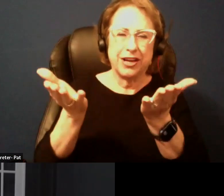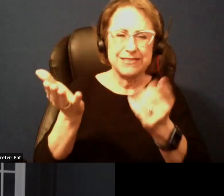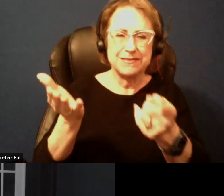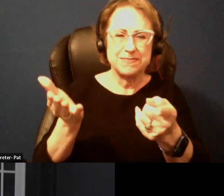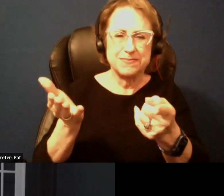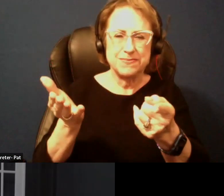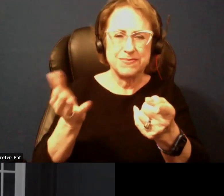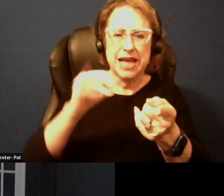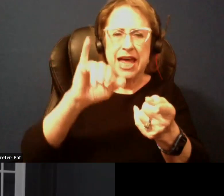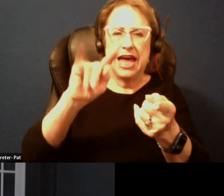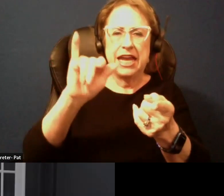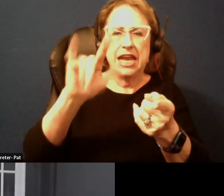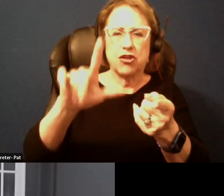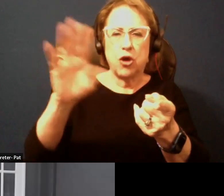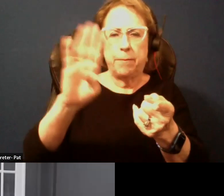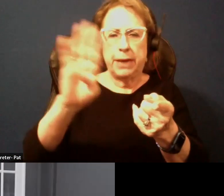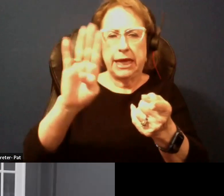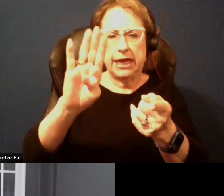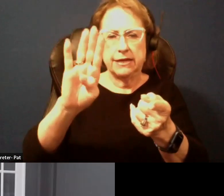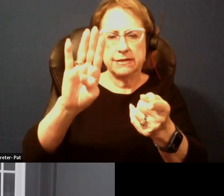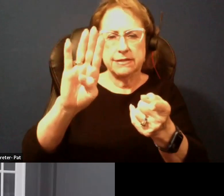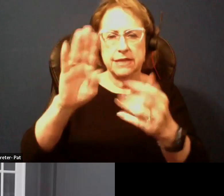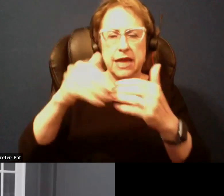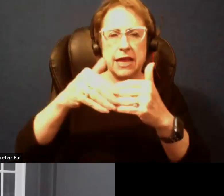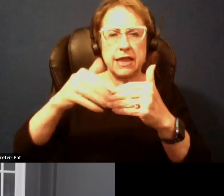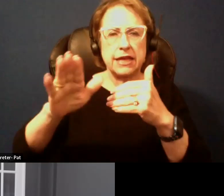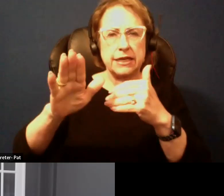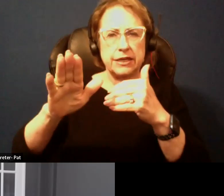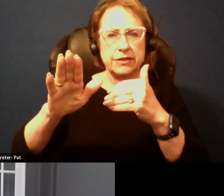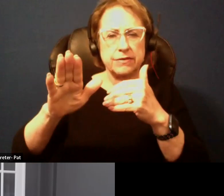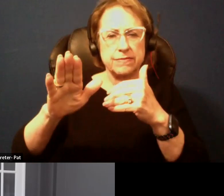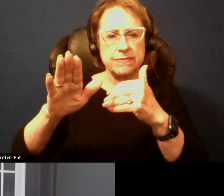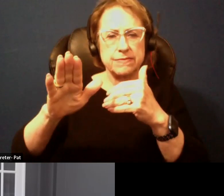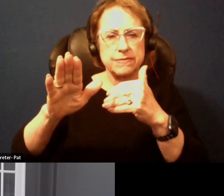to all the State broadband offices. And this was on basically the label, the state offices to get